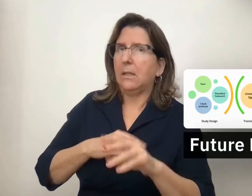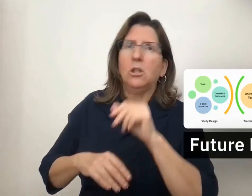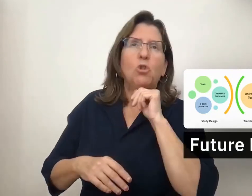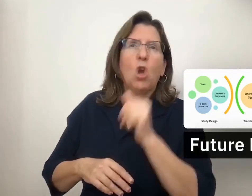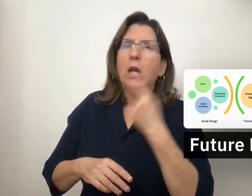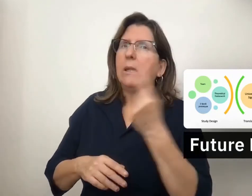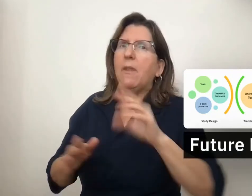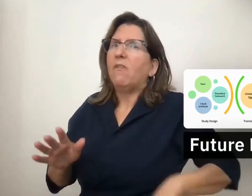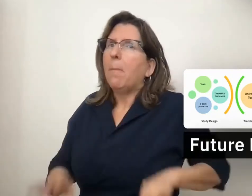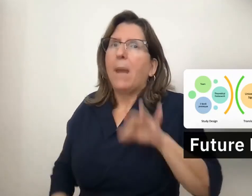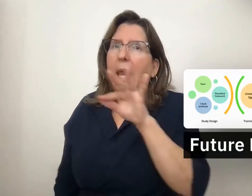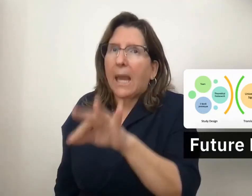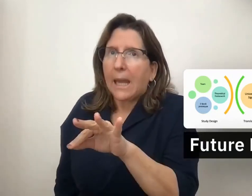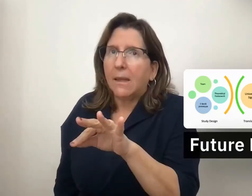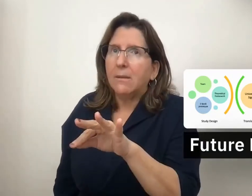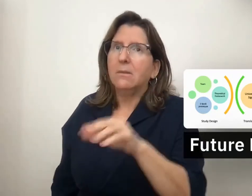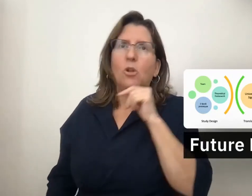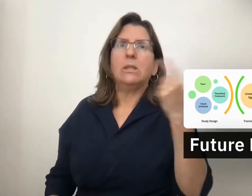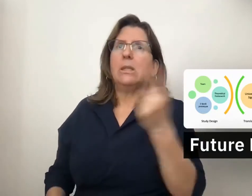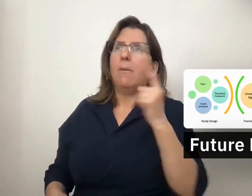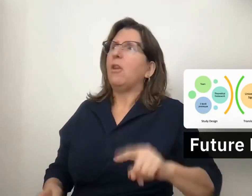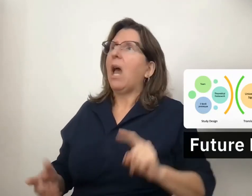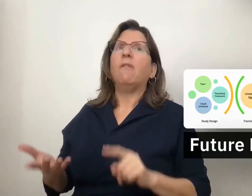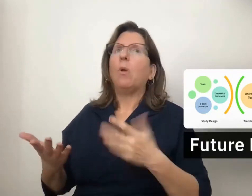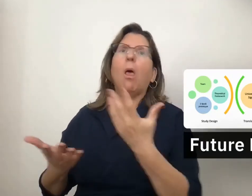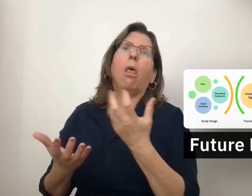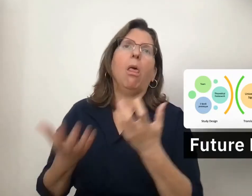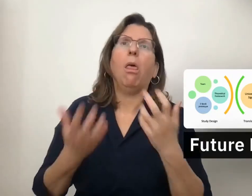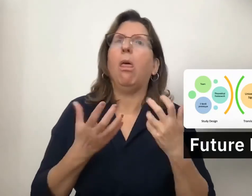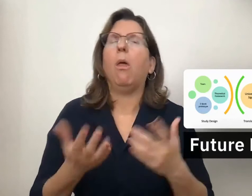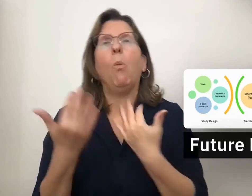Is not something that should be an undue expense for one group.